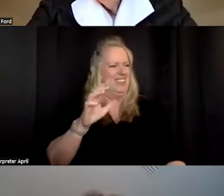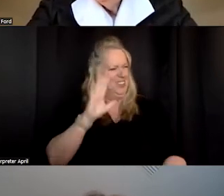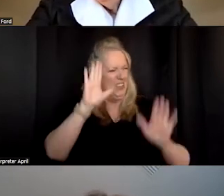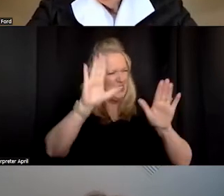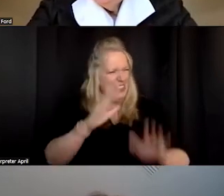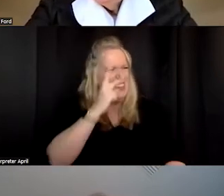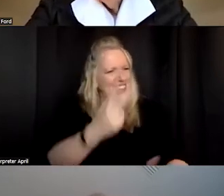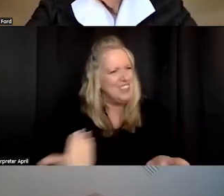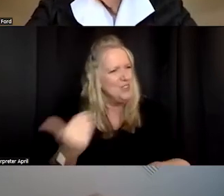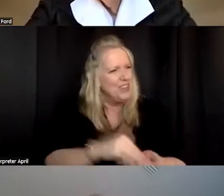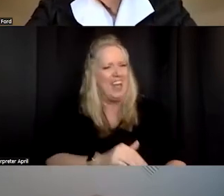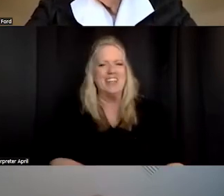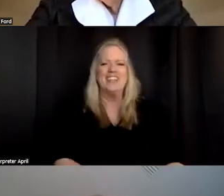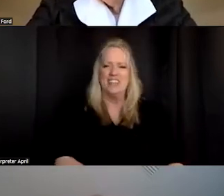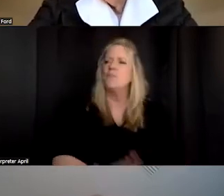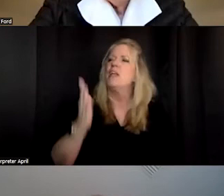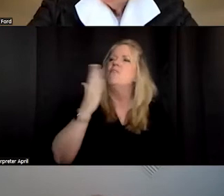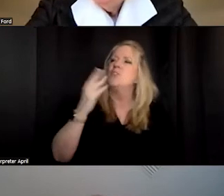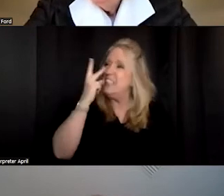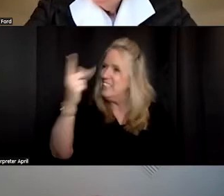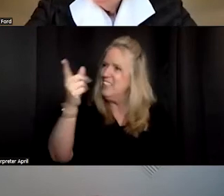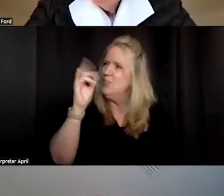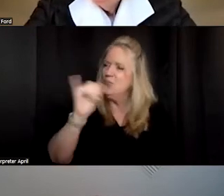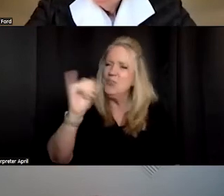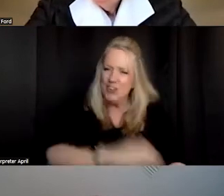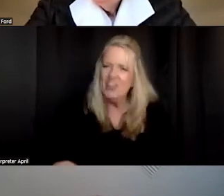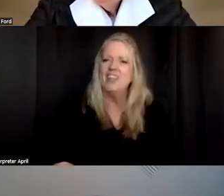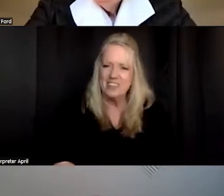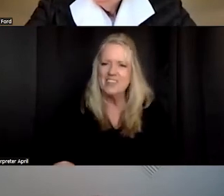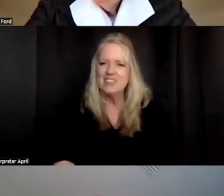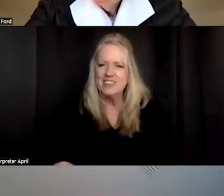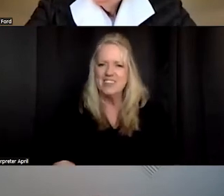GOOD TO SEE YOU TOO. >> YEAH, SO, SANDY, PART OF